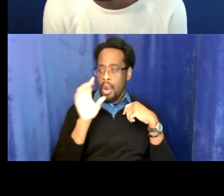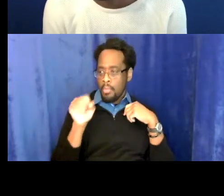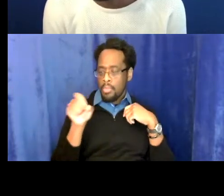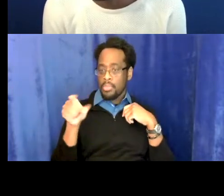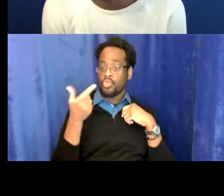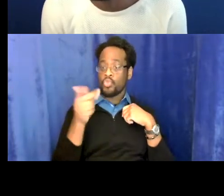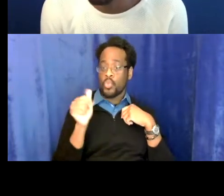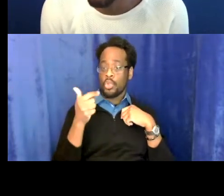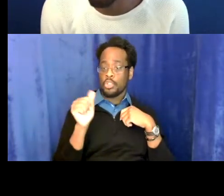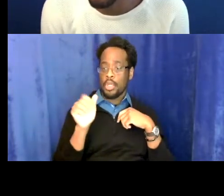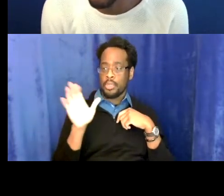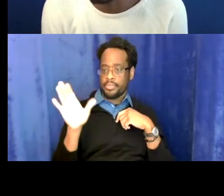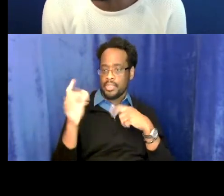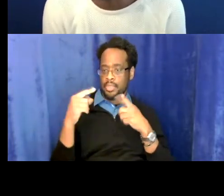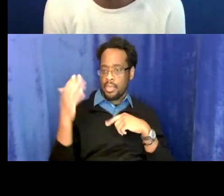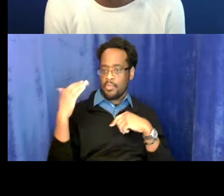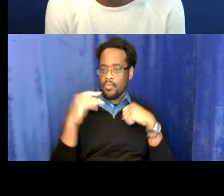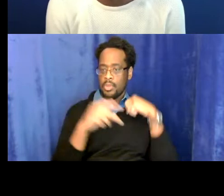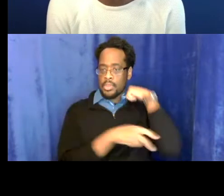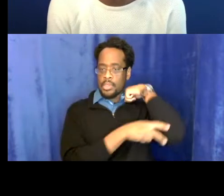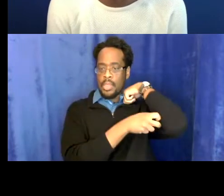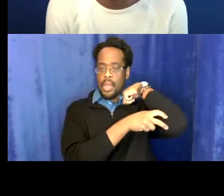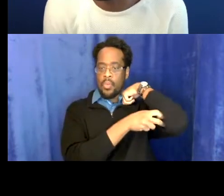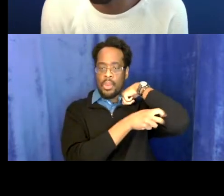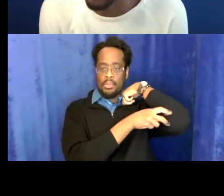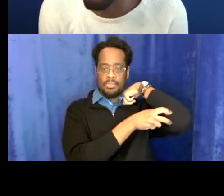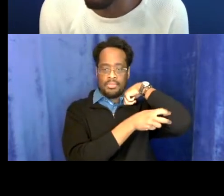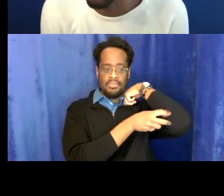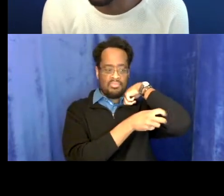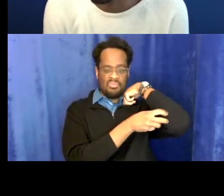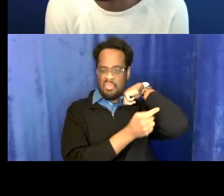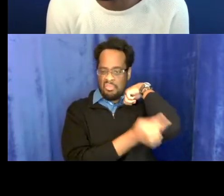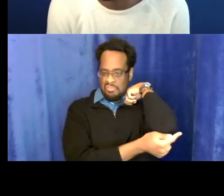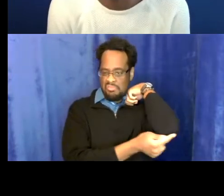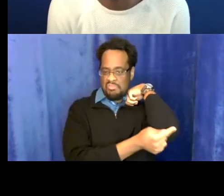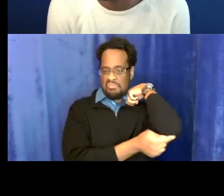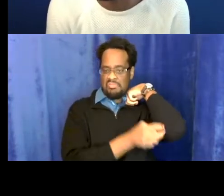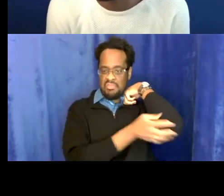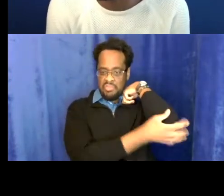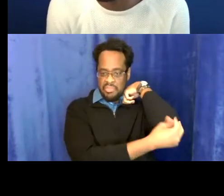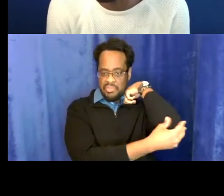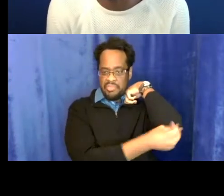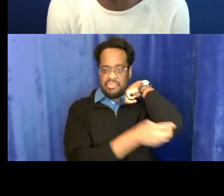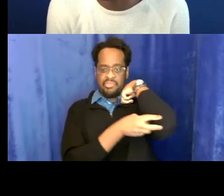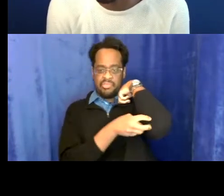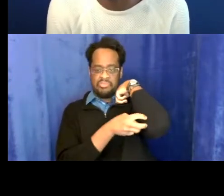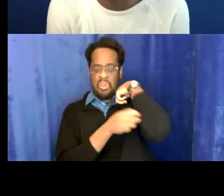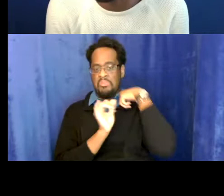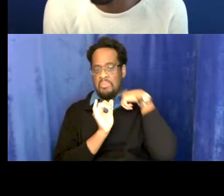Um you have to catch different instances- Georgia! Georgia, the state of Georgia, used that sign for "towel," near their elbow.